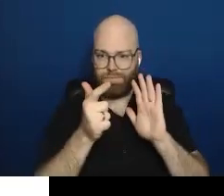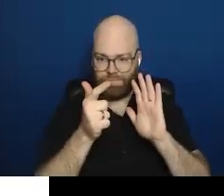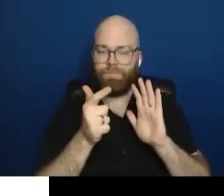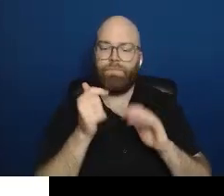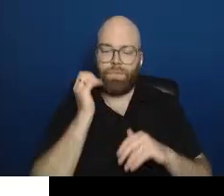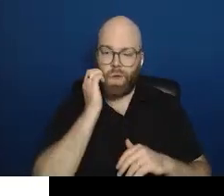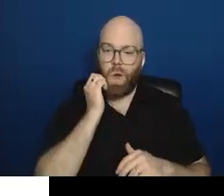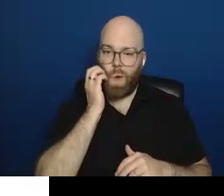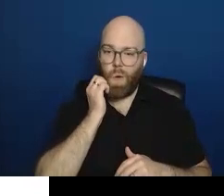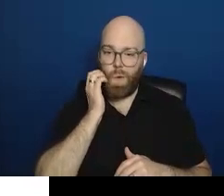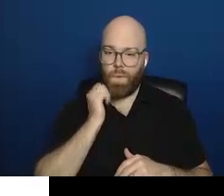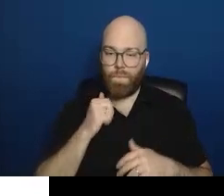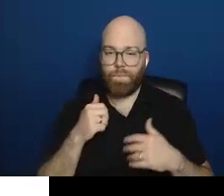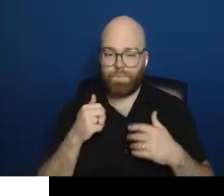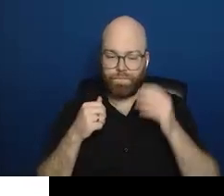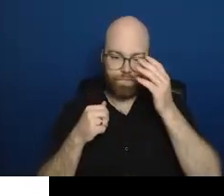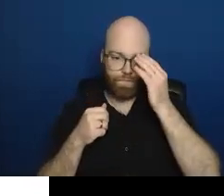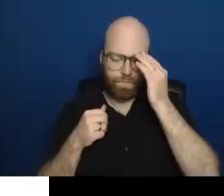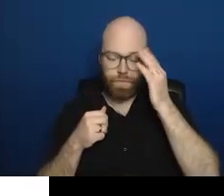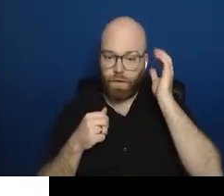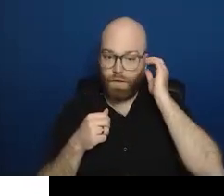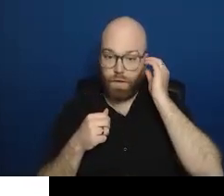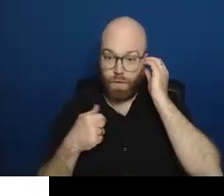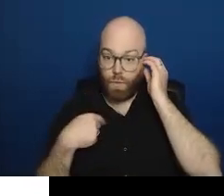you know, if we're going to be supportive, let's be supportive visually.